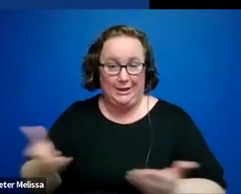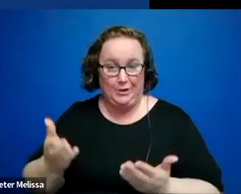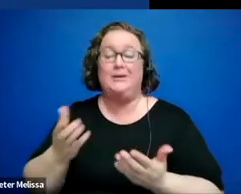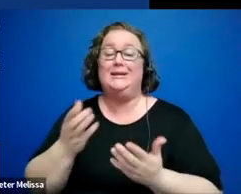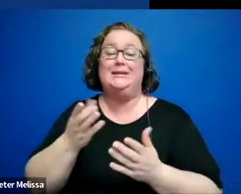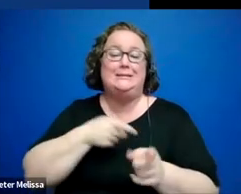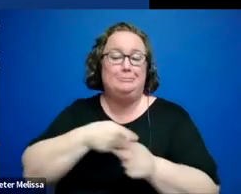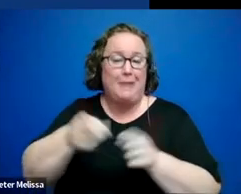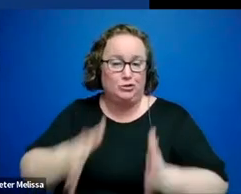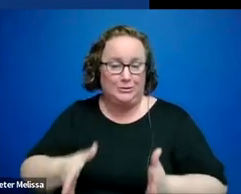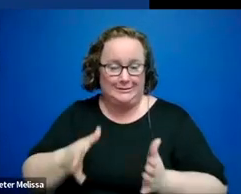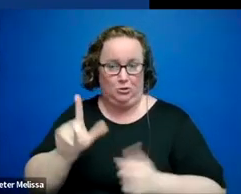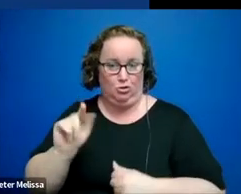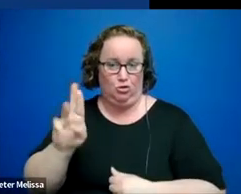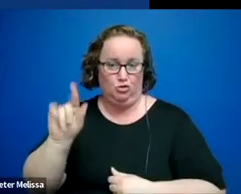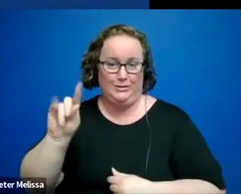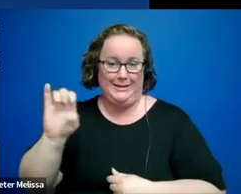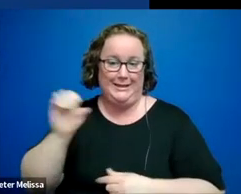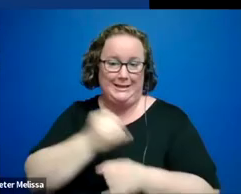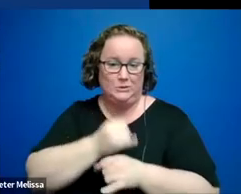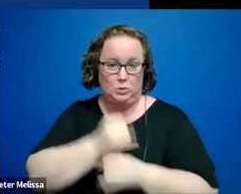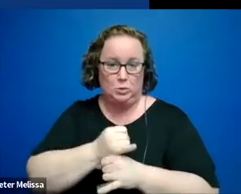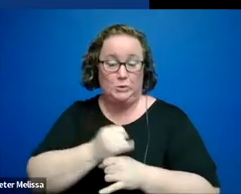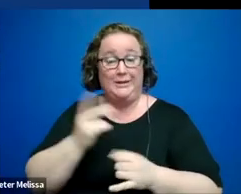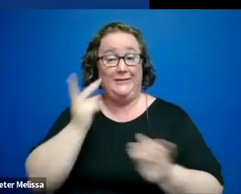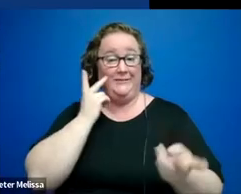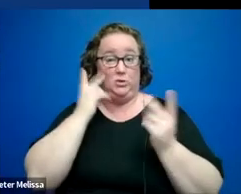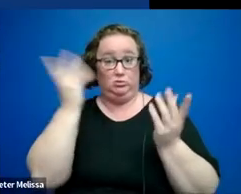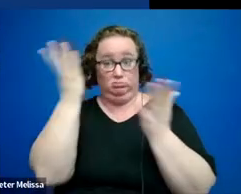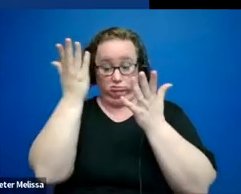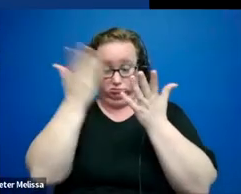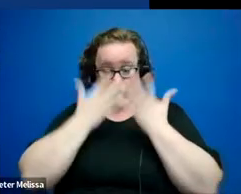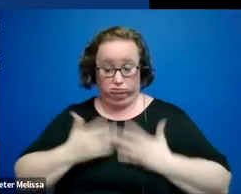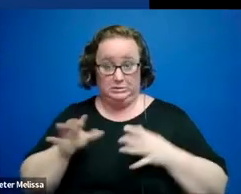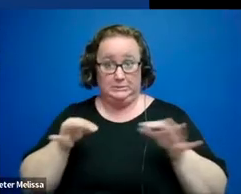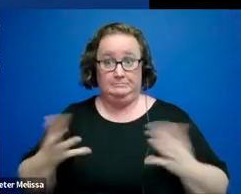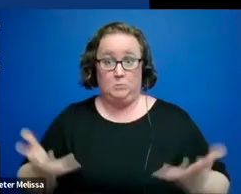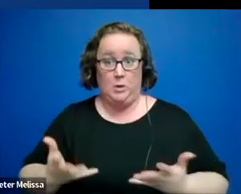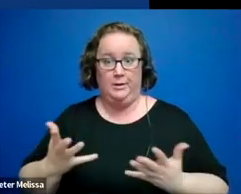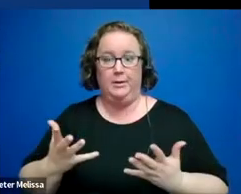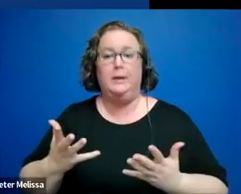As a brief visual description, I'm a white person with blondish curly hair wearing white